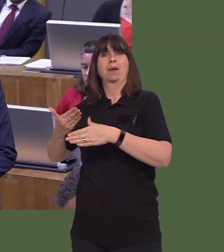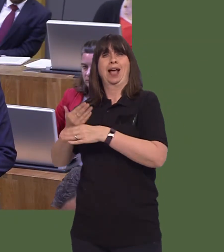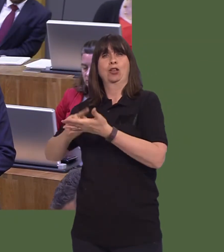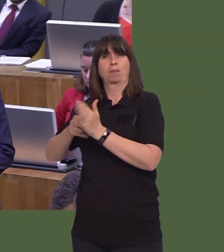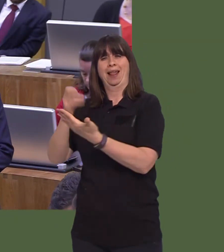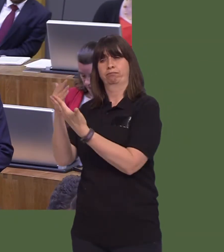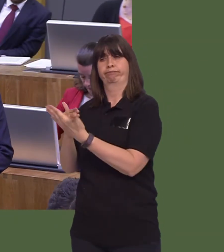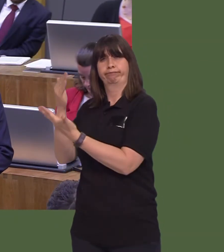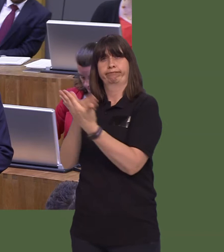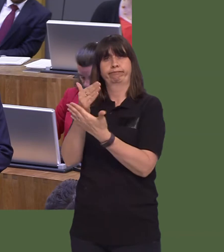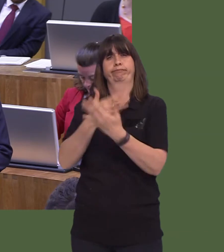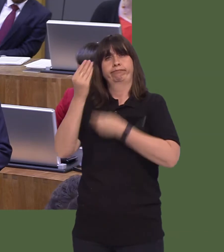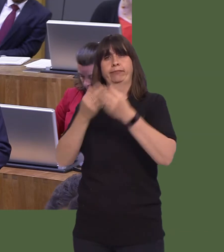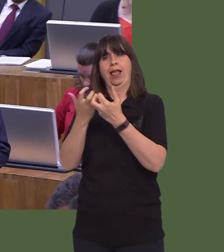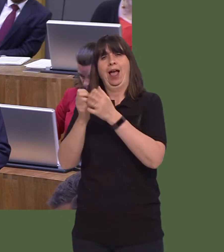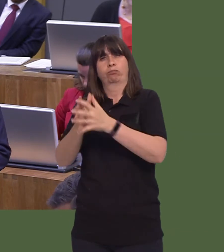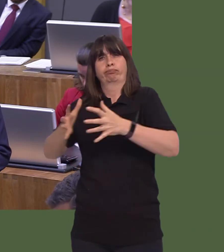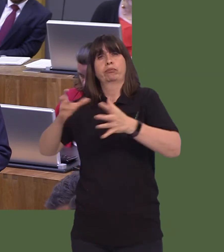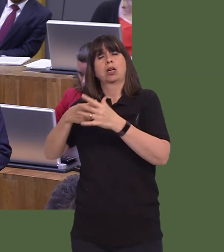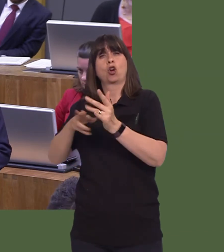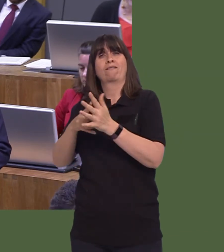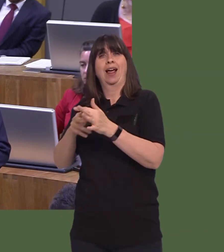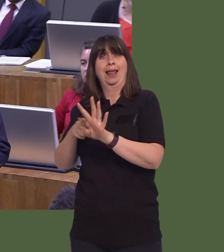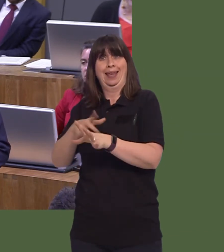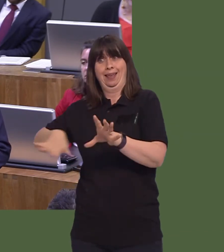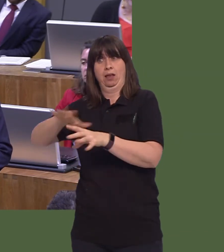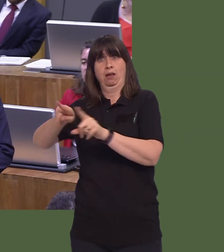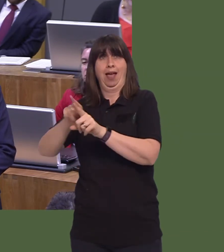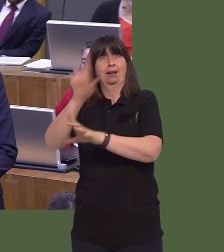support economic growth in the Cynon valley and across Wales.